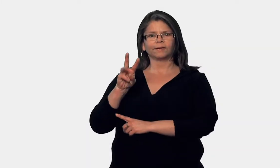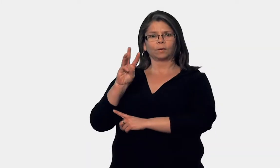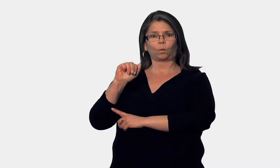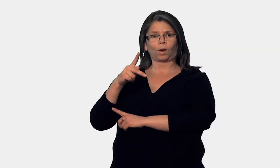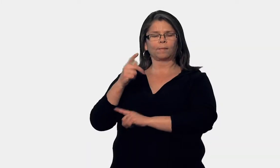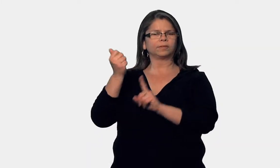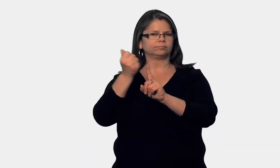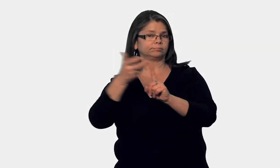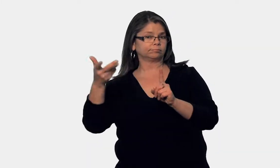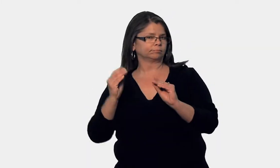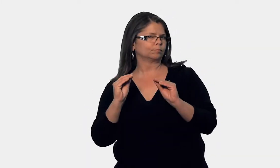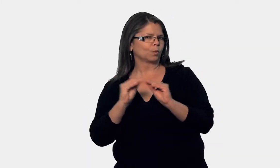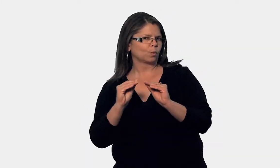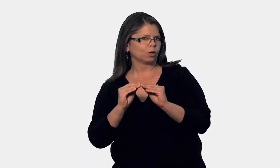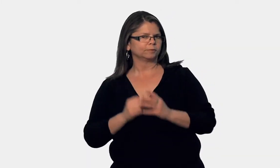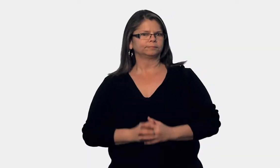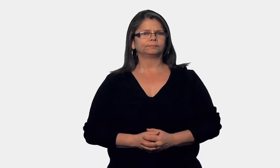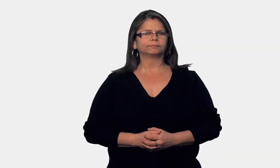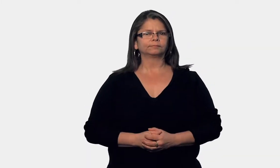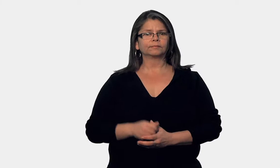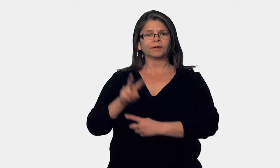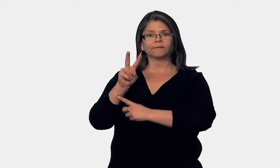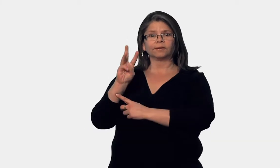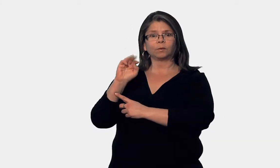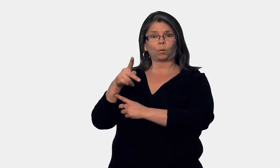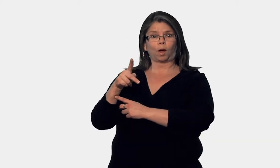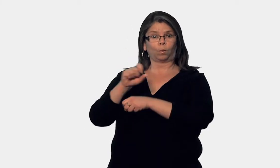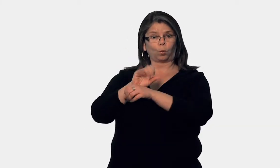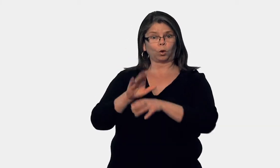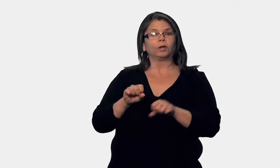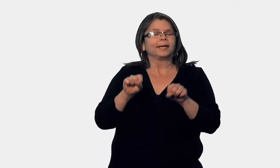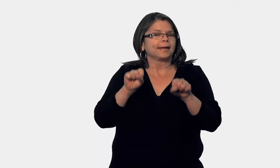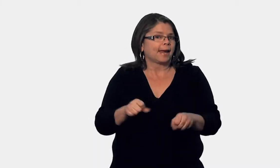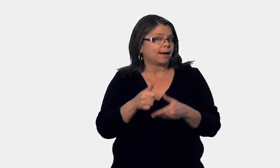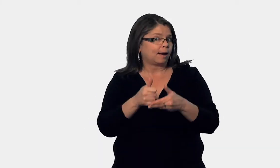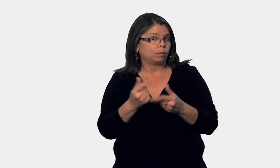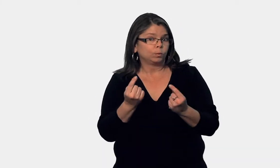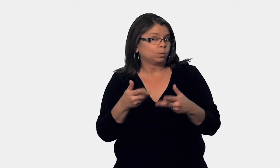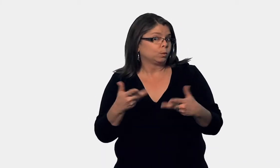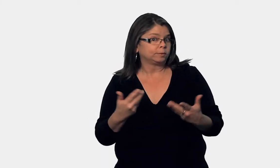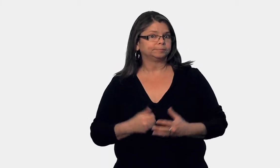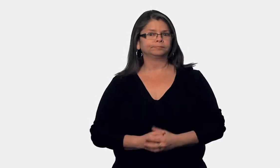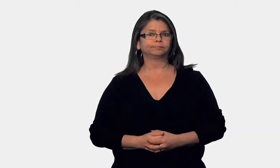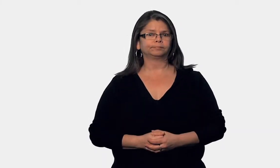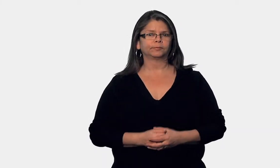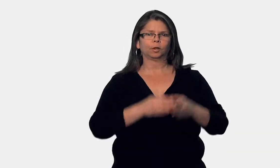How the V/WAP Worker Will Help: